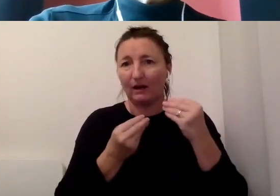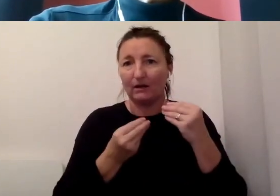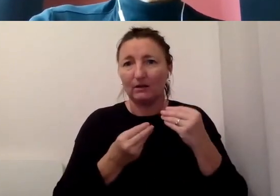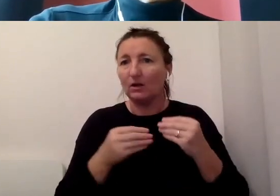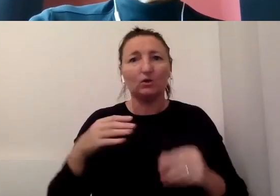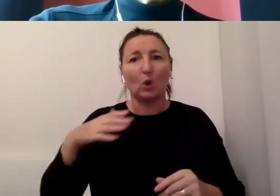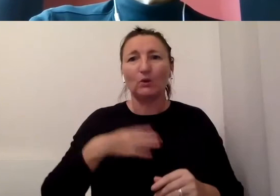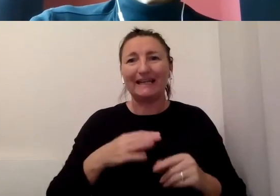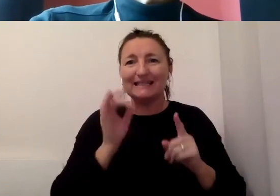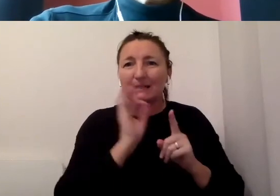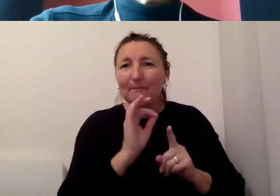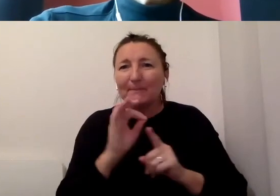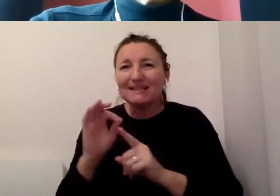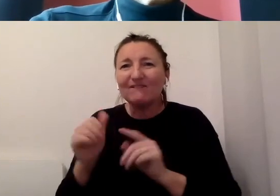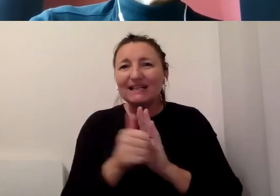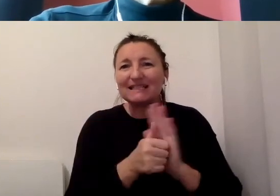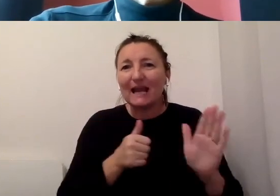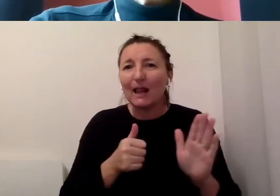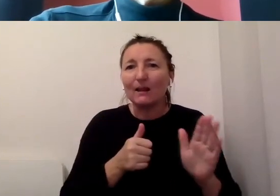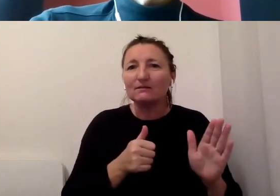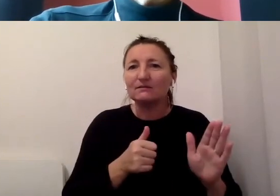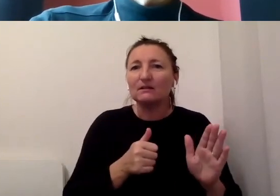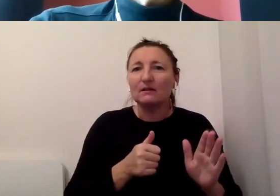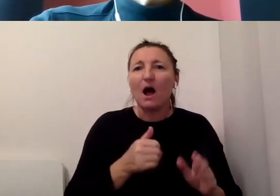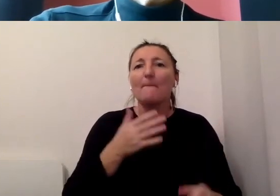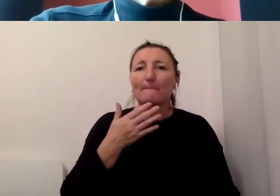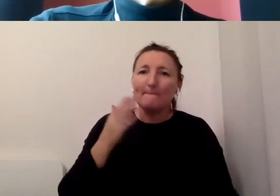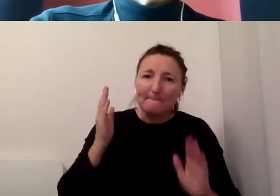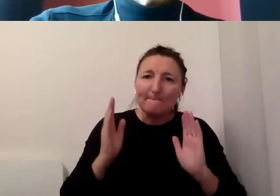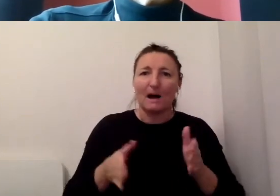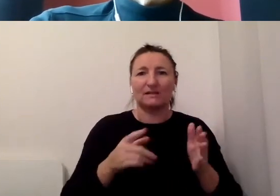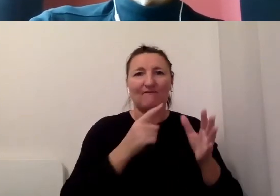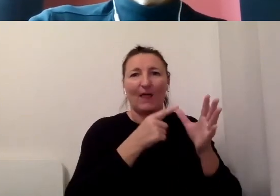love it if you had particular skills that will make you like, work really well as a team,